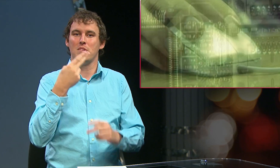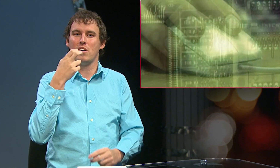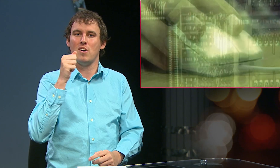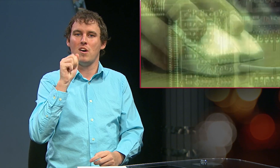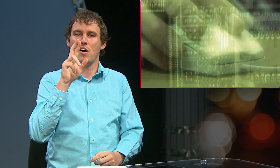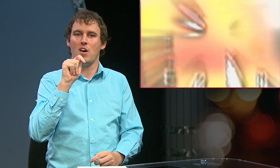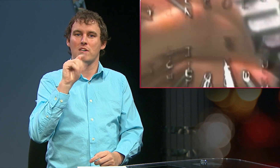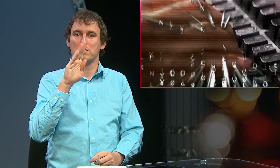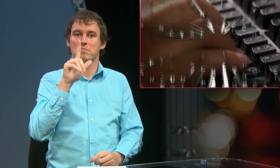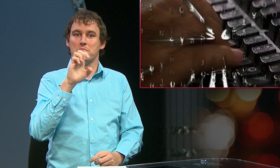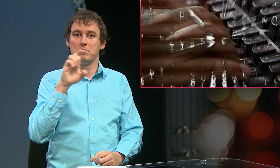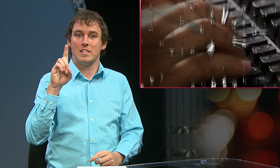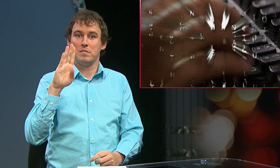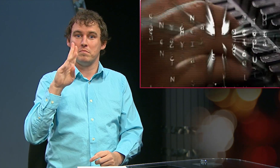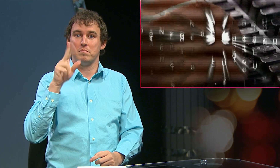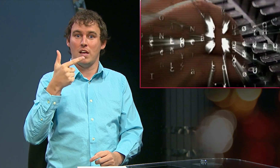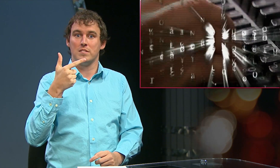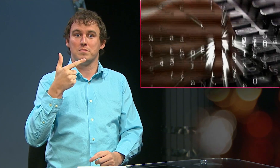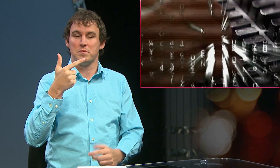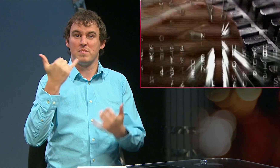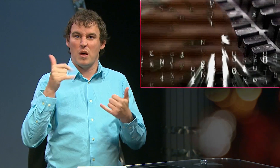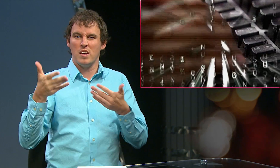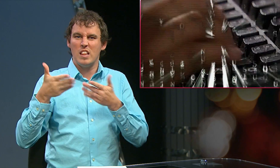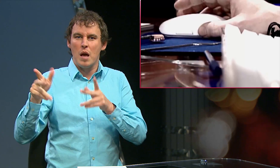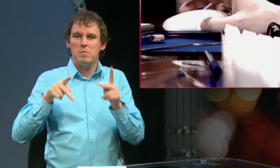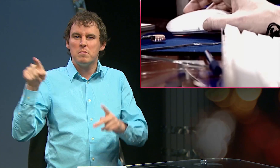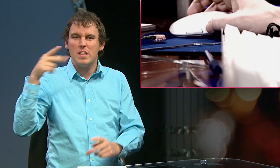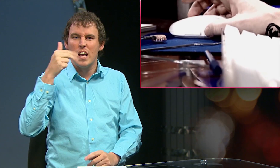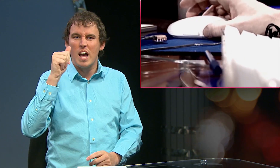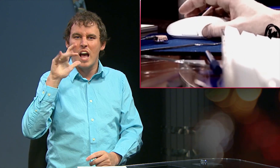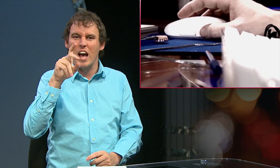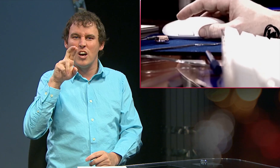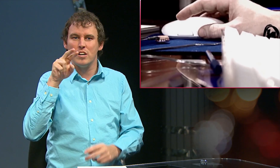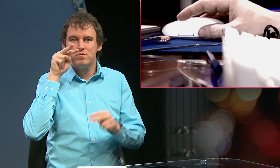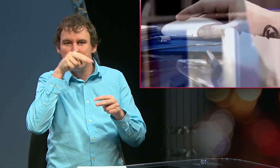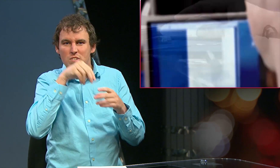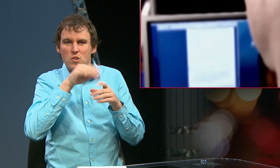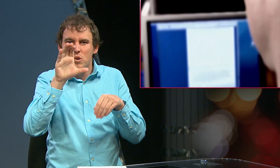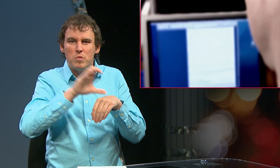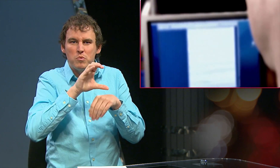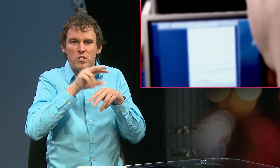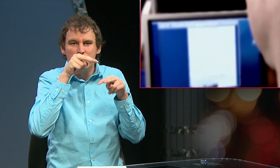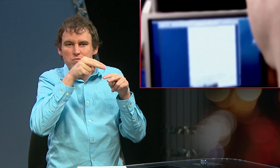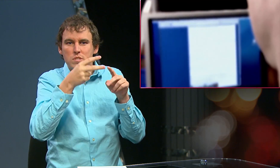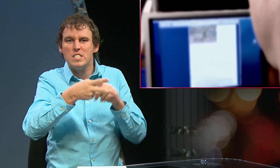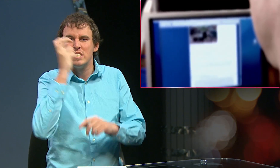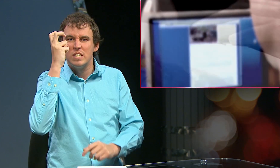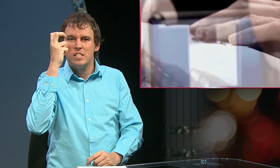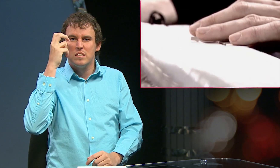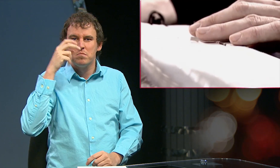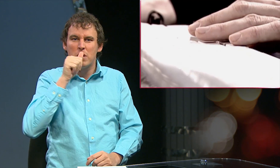AS THE HEARTBLEED BUG ALLOWS HACKERS TO PEAK INTO YOUR COMPUTER'S MEMORY AND GET PASSWORDS,